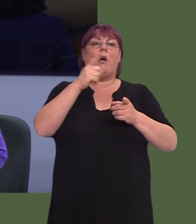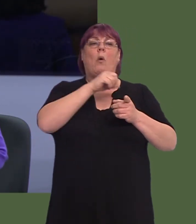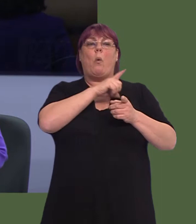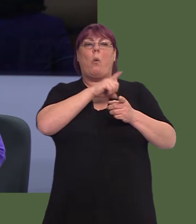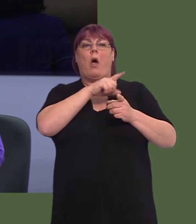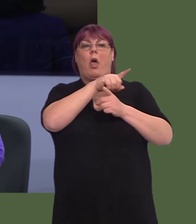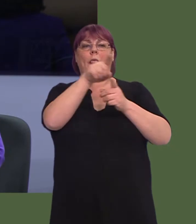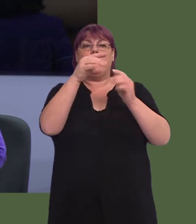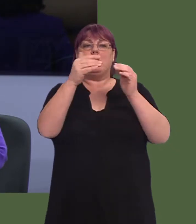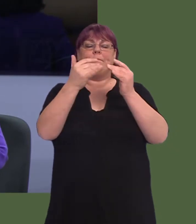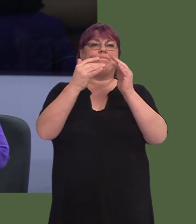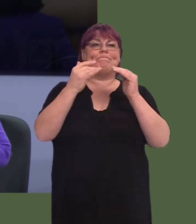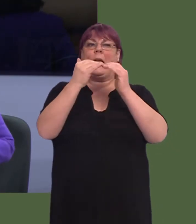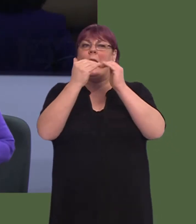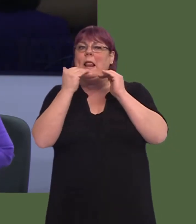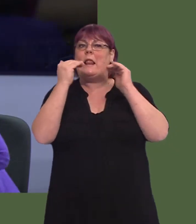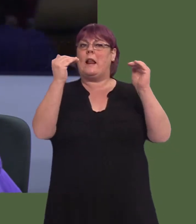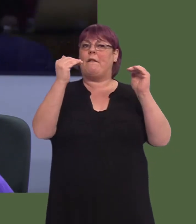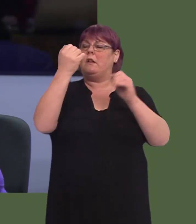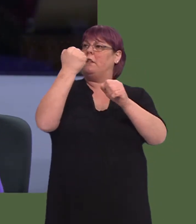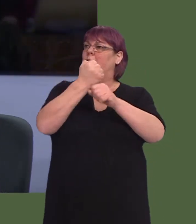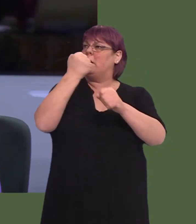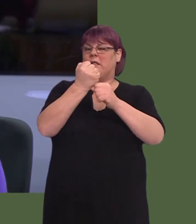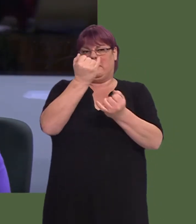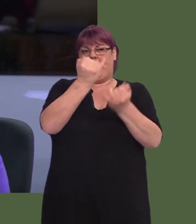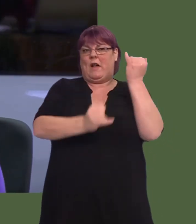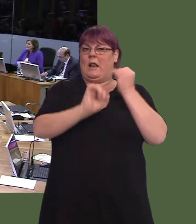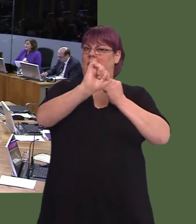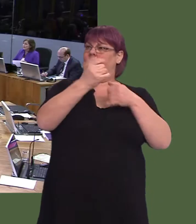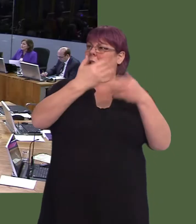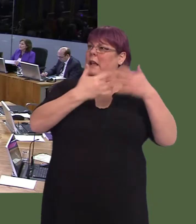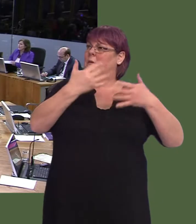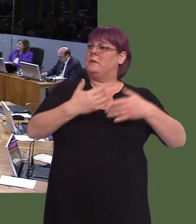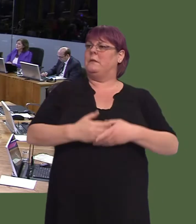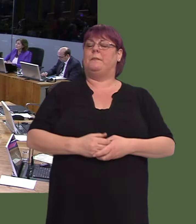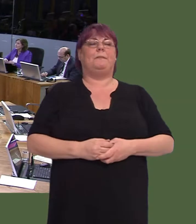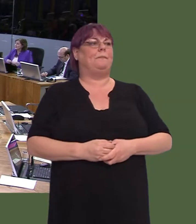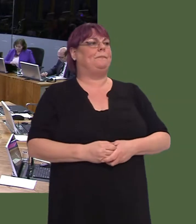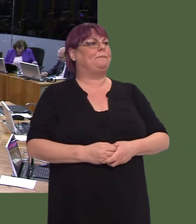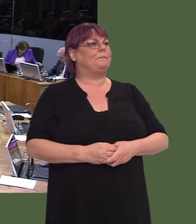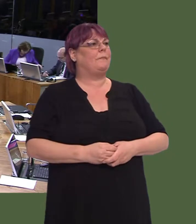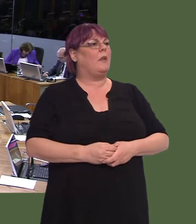level of democratic governance? Carwyn Jones AM: I think we should be careful not to attribute failings to every town and